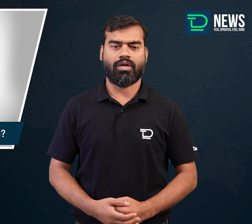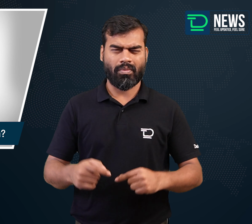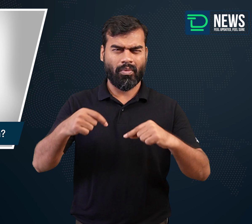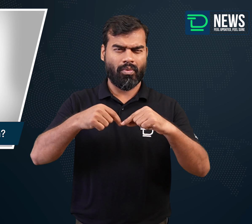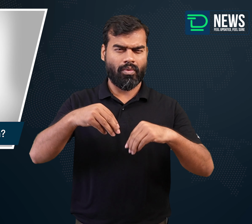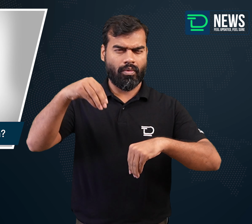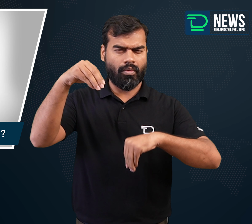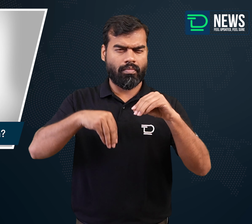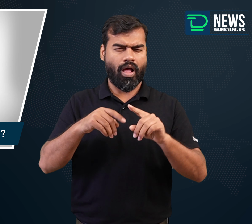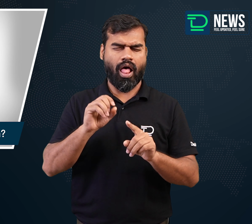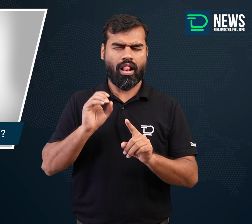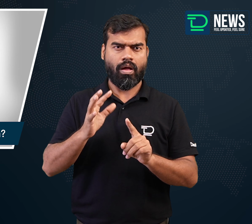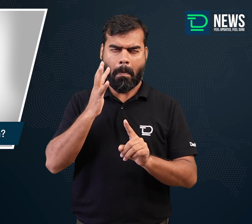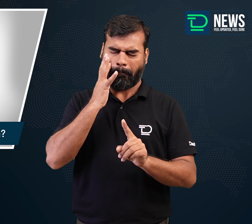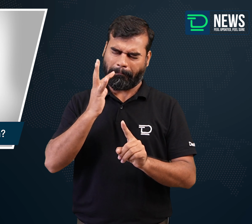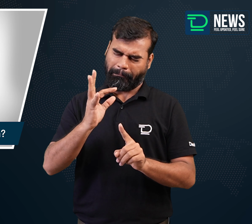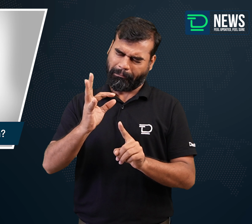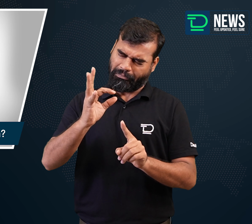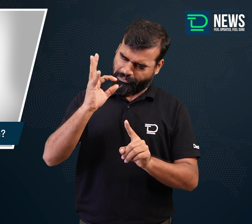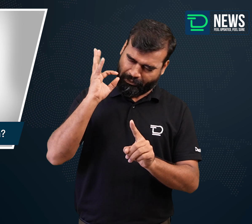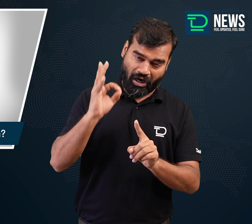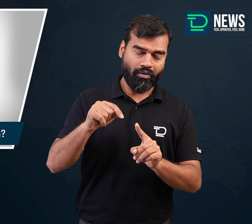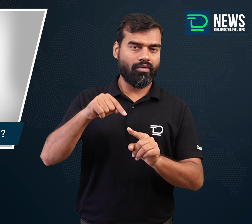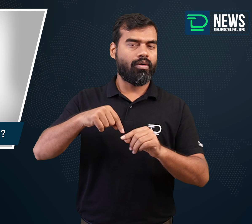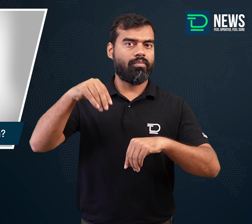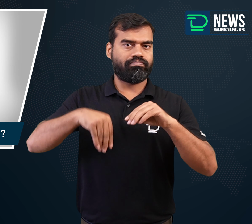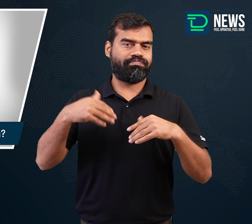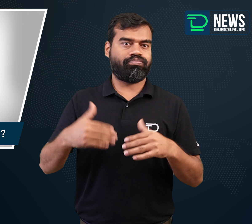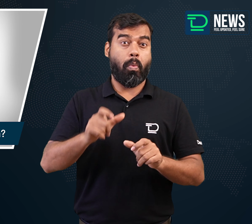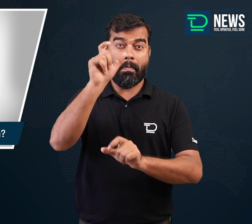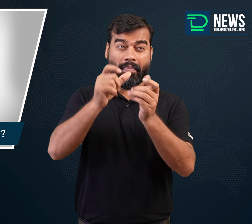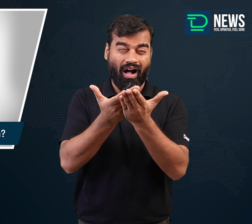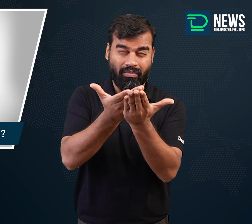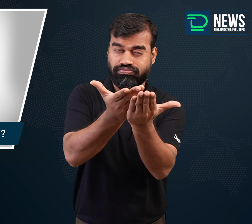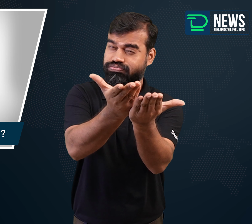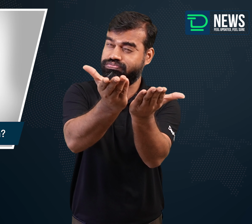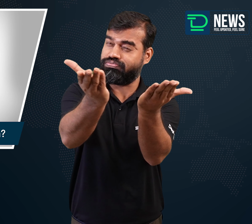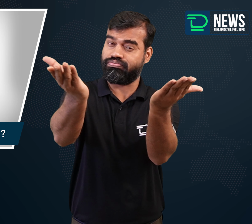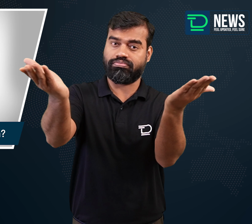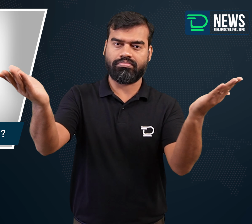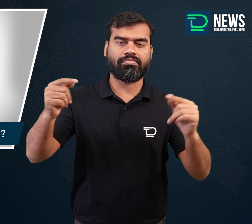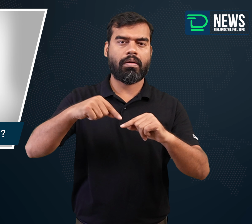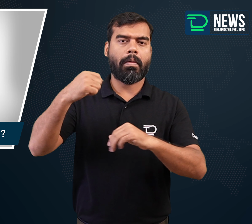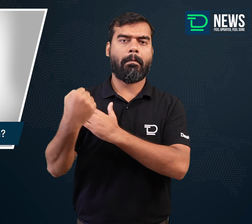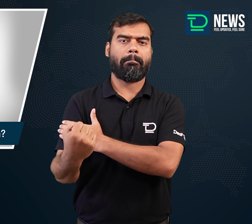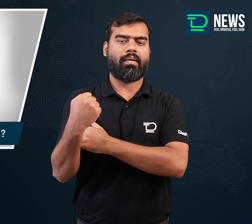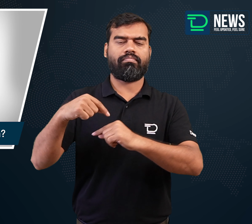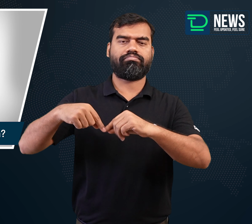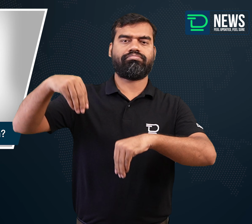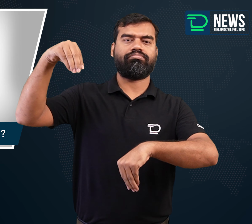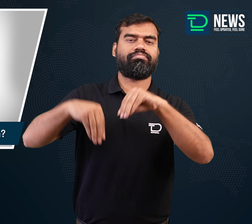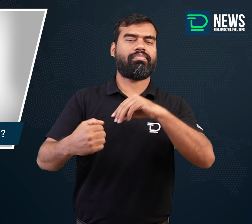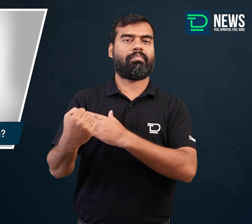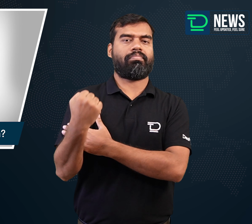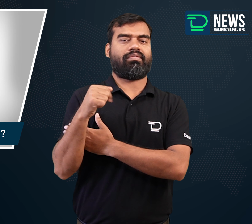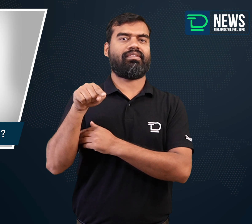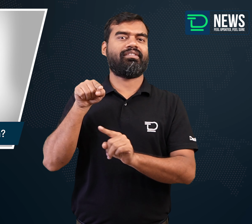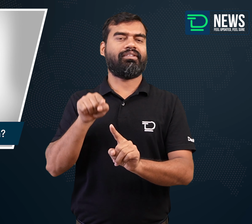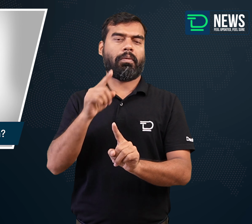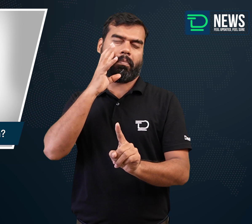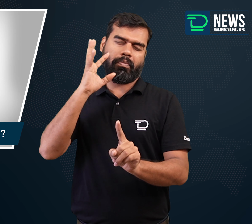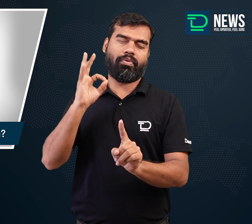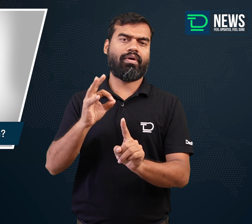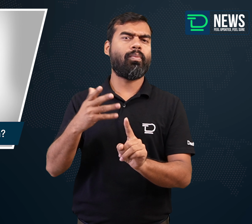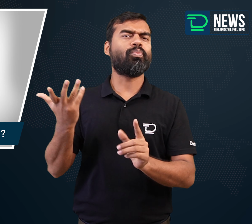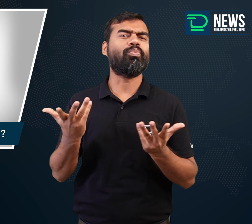This election will be very important for everyone.